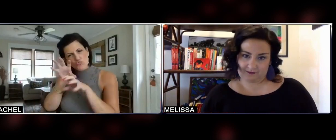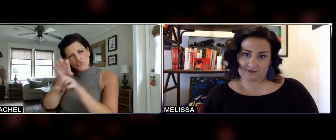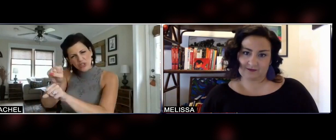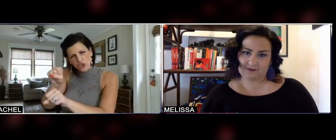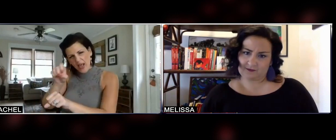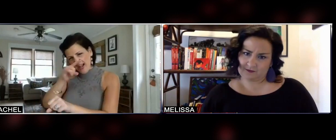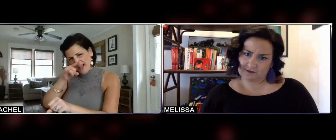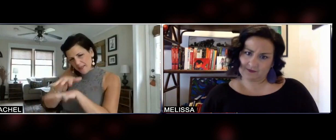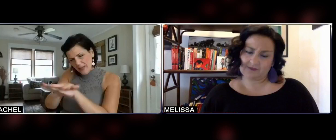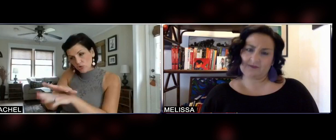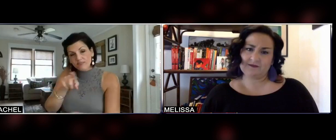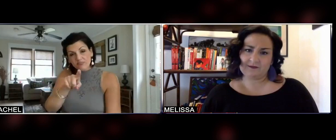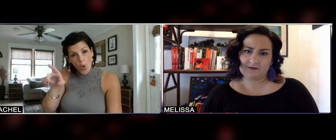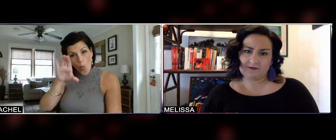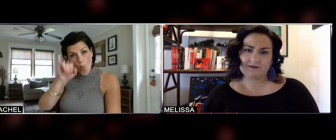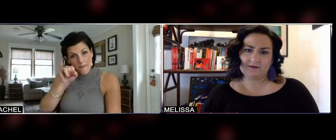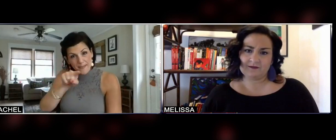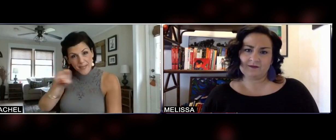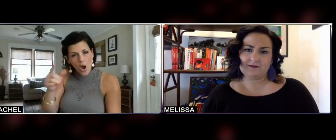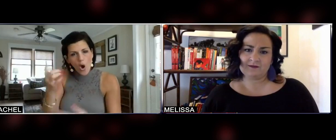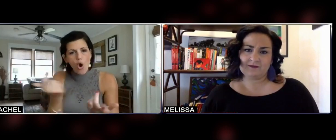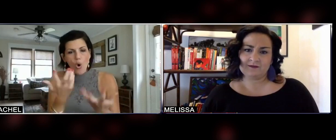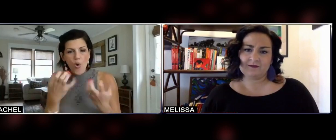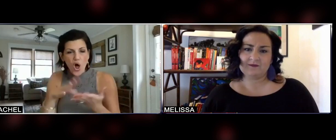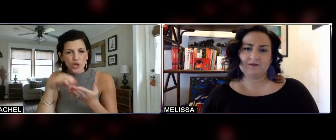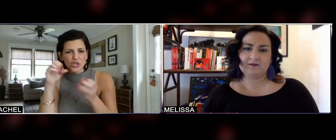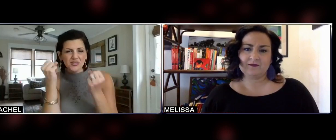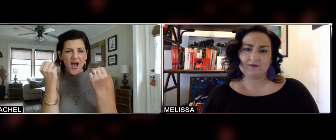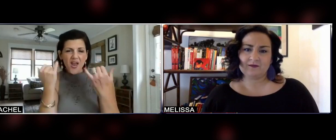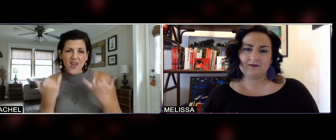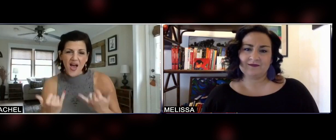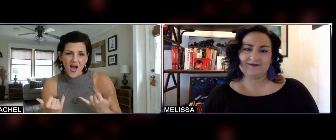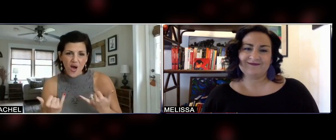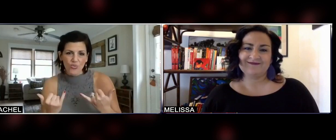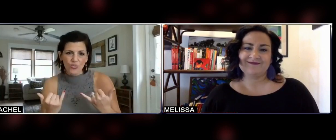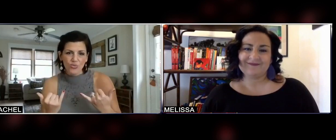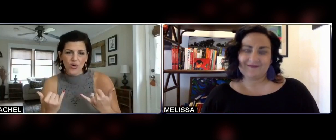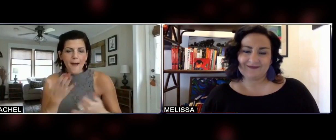I want to reach out to mainstreamed students who have cochlear implants. They all want to learn how to sign now.